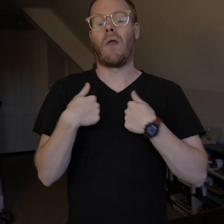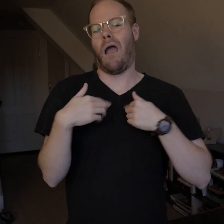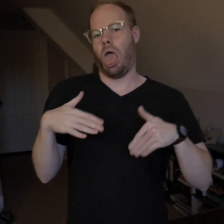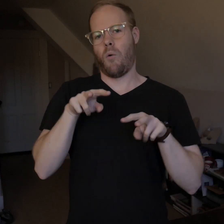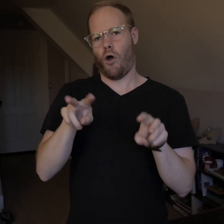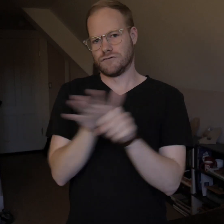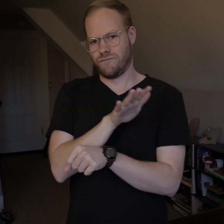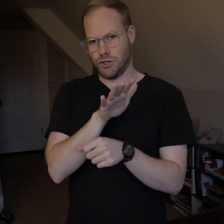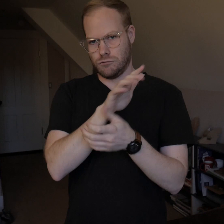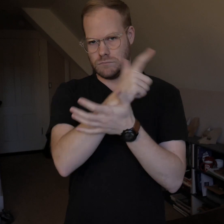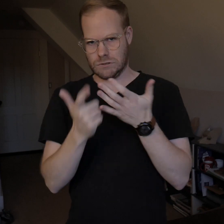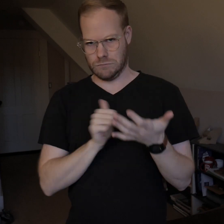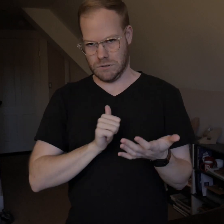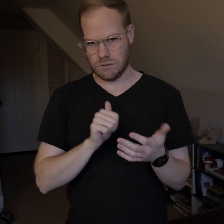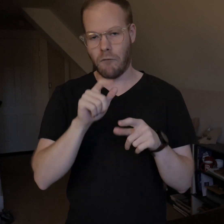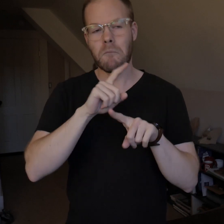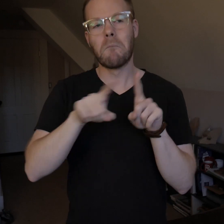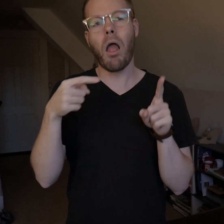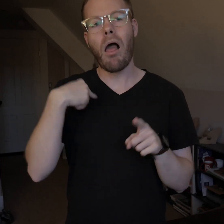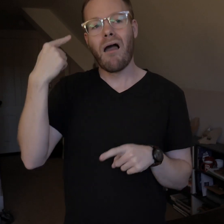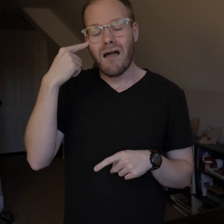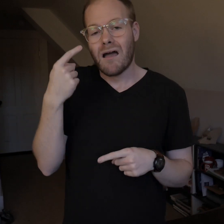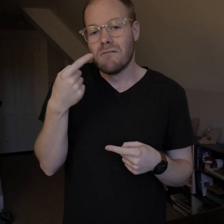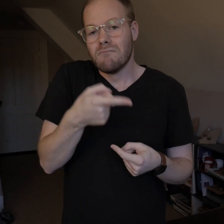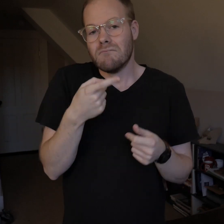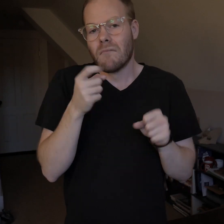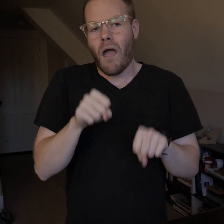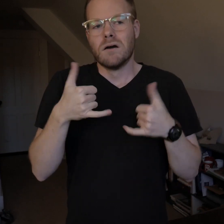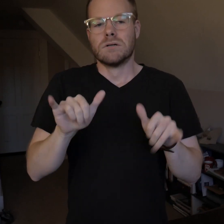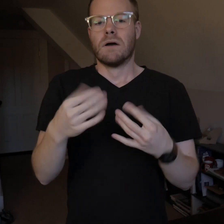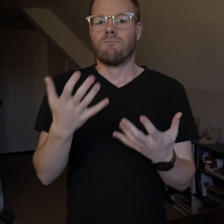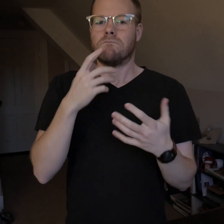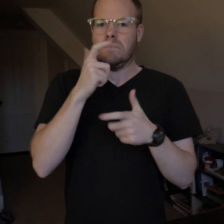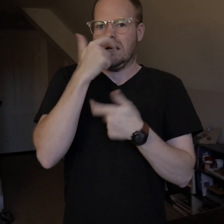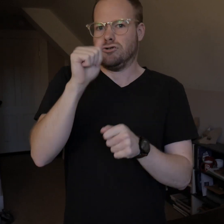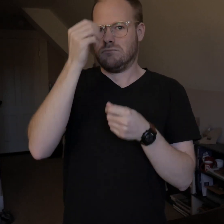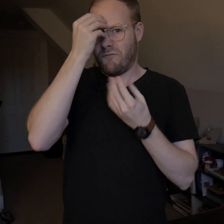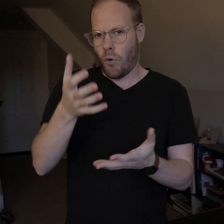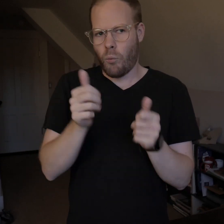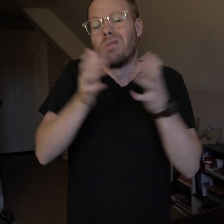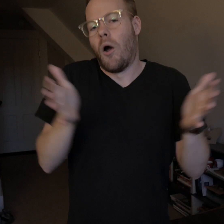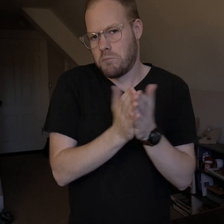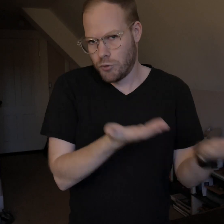I haven’t watched the full series myself, but I think it can still give some interesting info without the book.